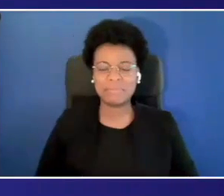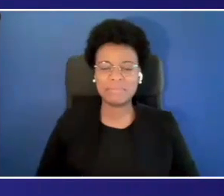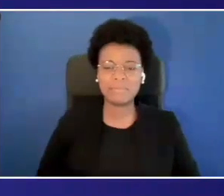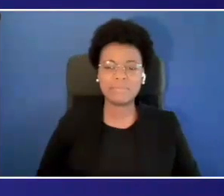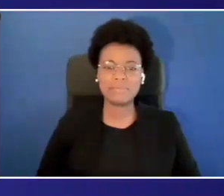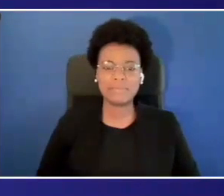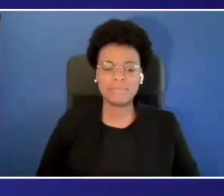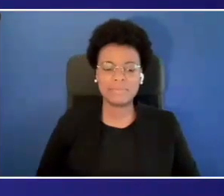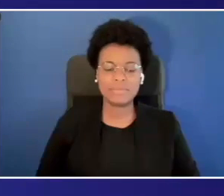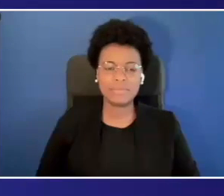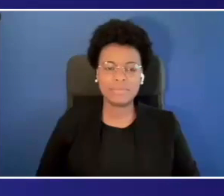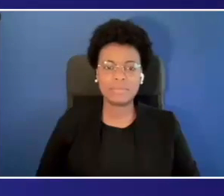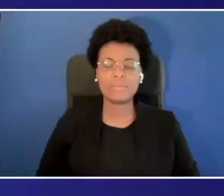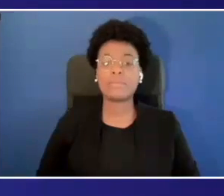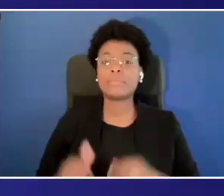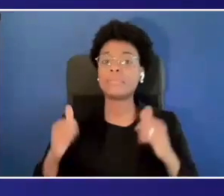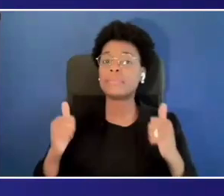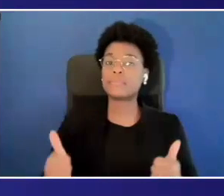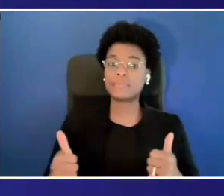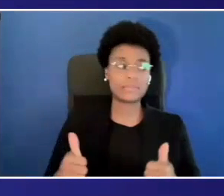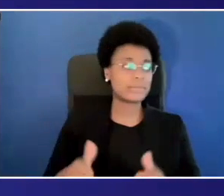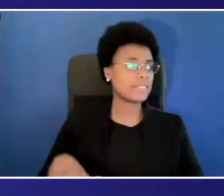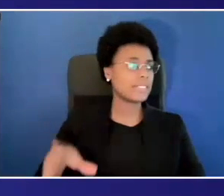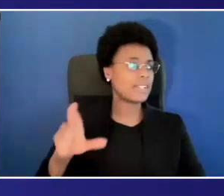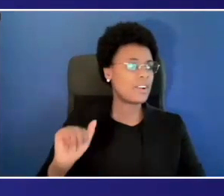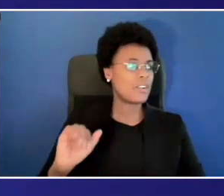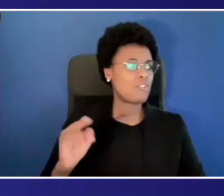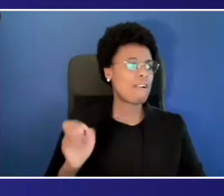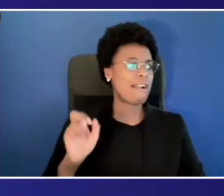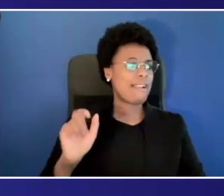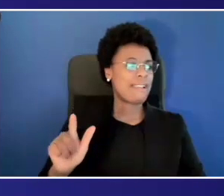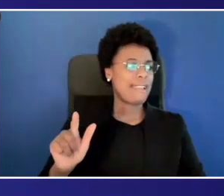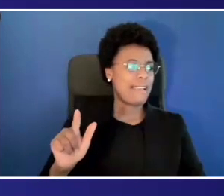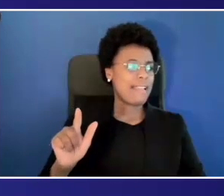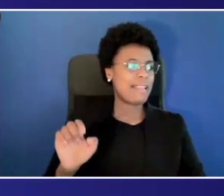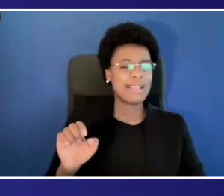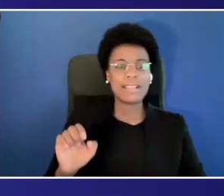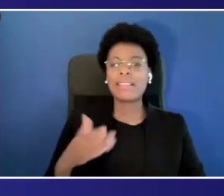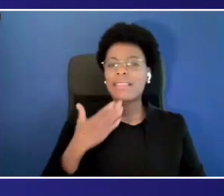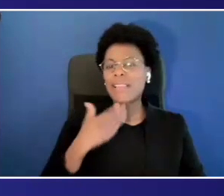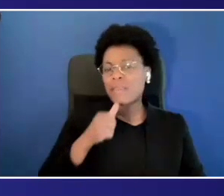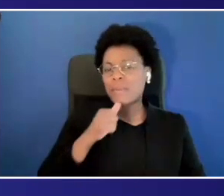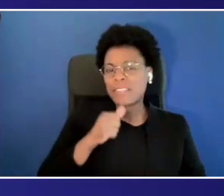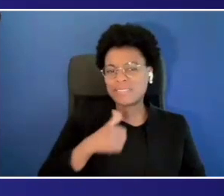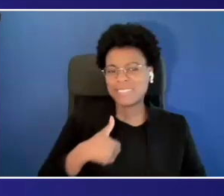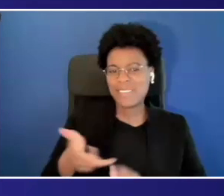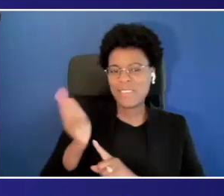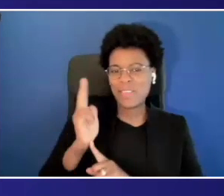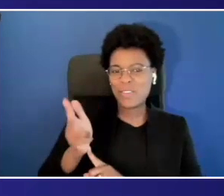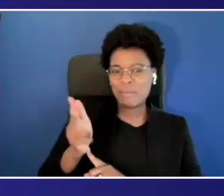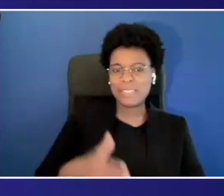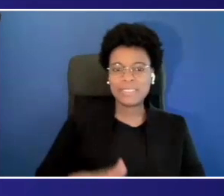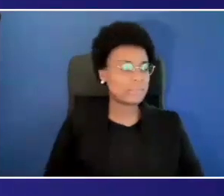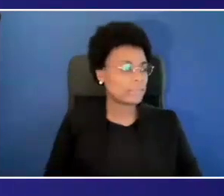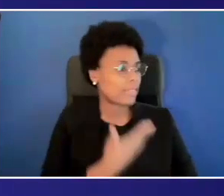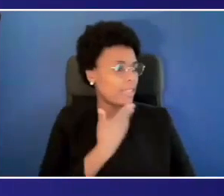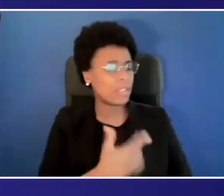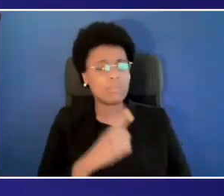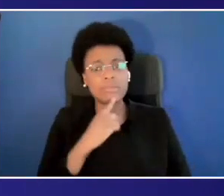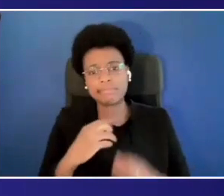Alright, Miss Raquel, thank you for your patience. You have 3ÿmin. Thank you and I appreciate being here.